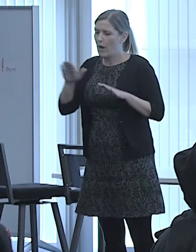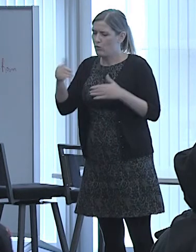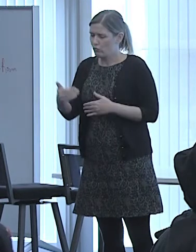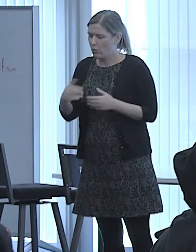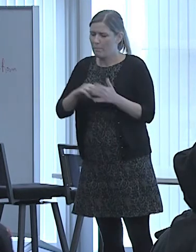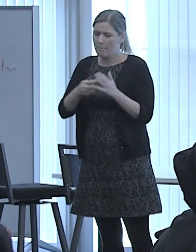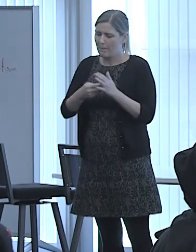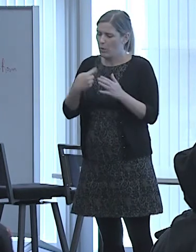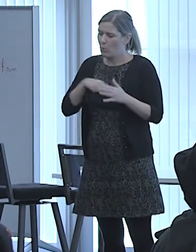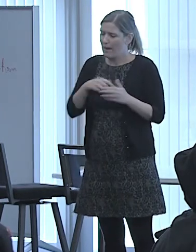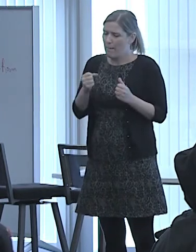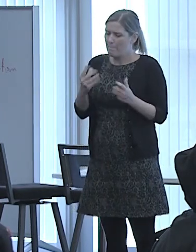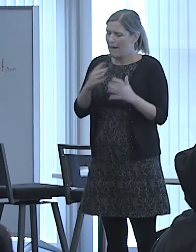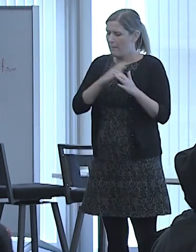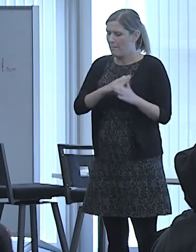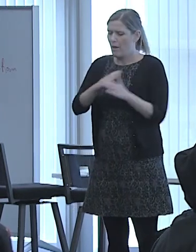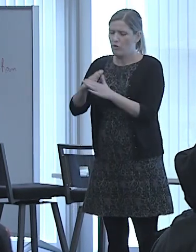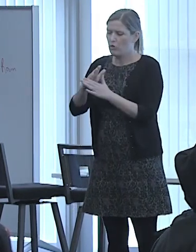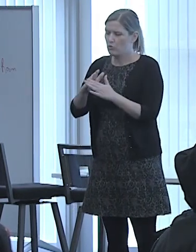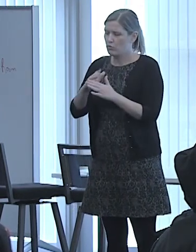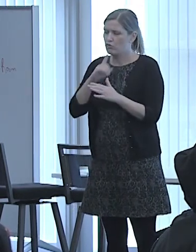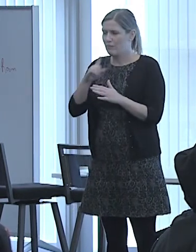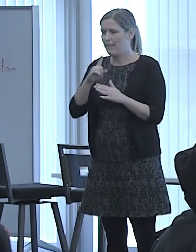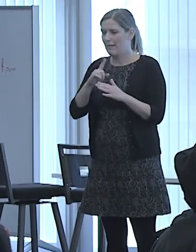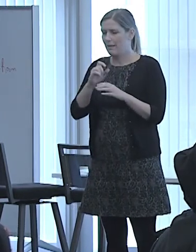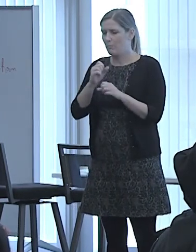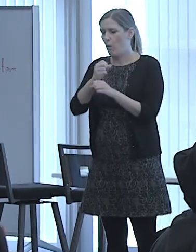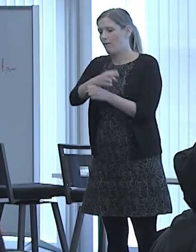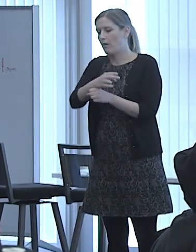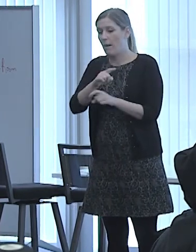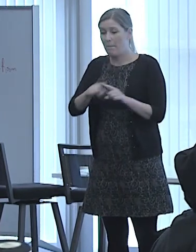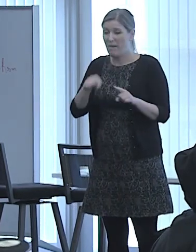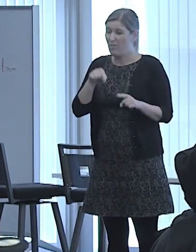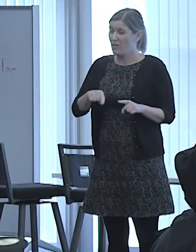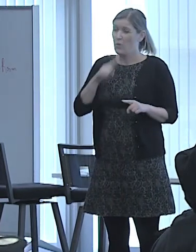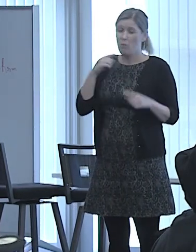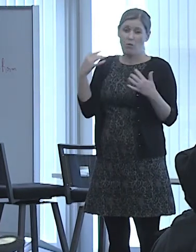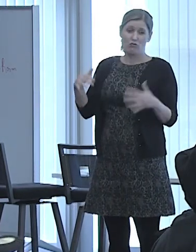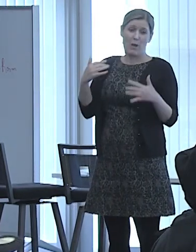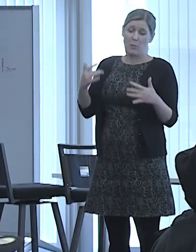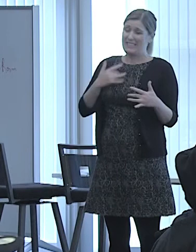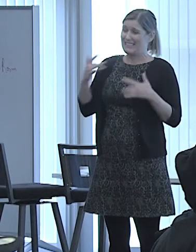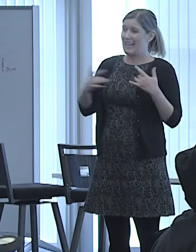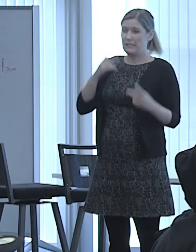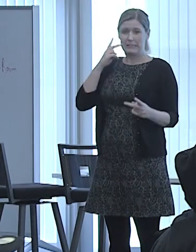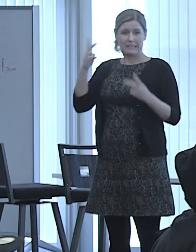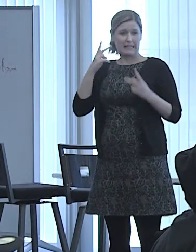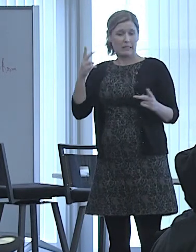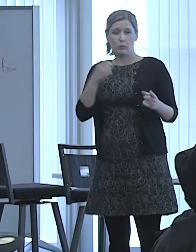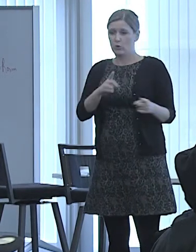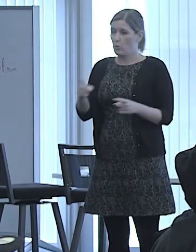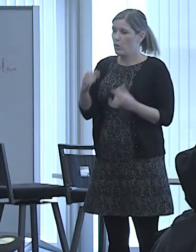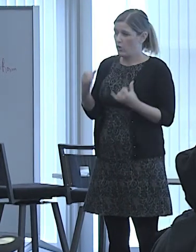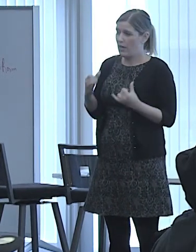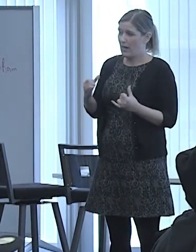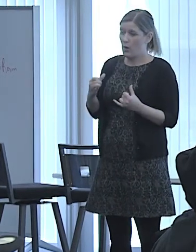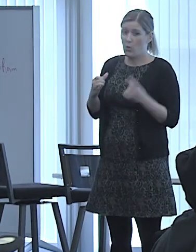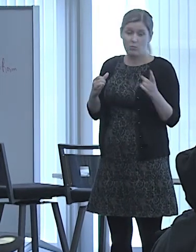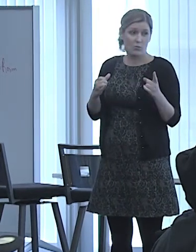but this is truly, truly transformative and exciting, this stuff, especially as we go into this